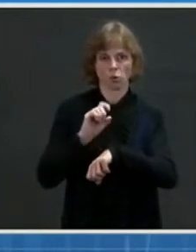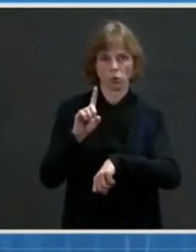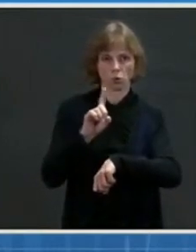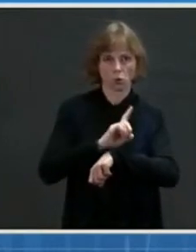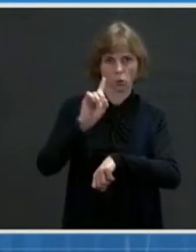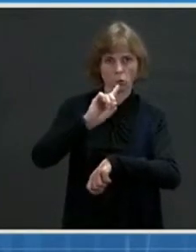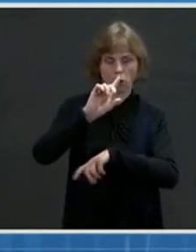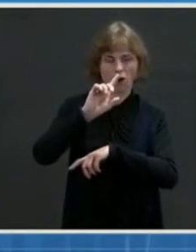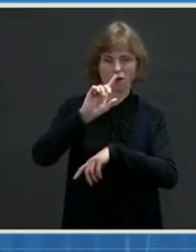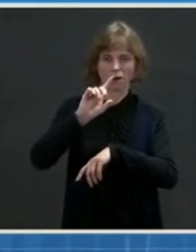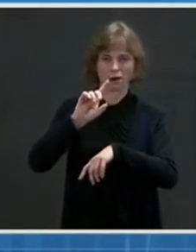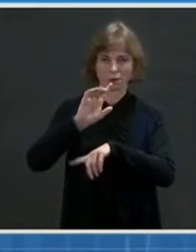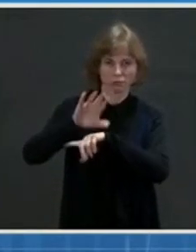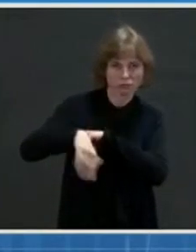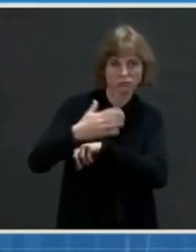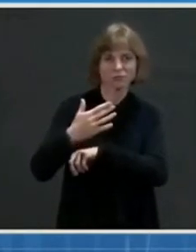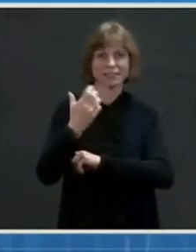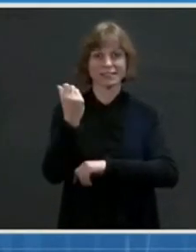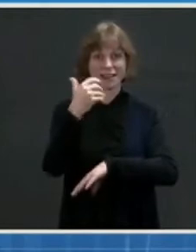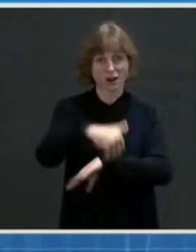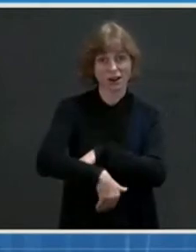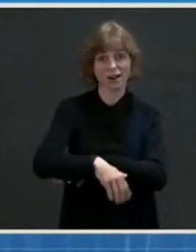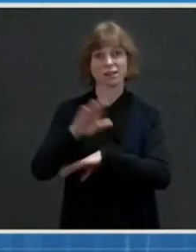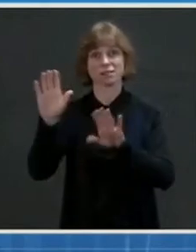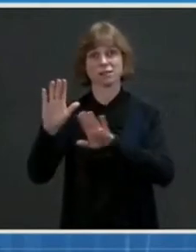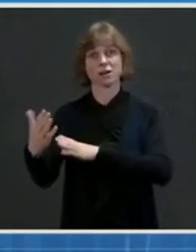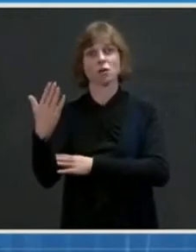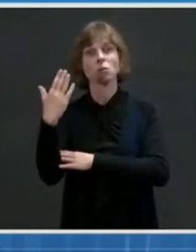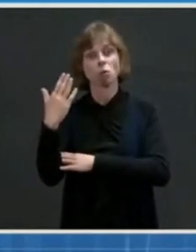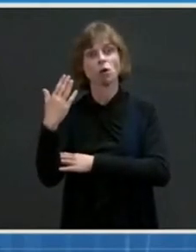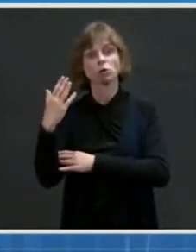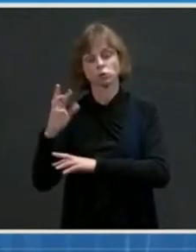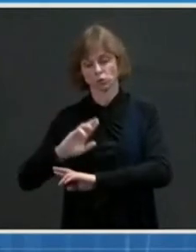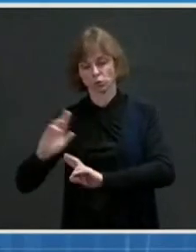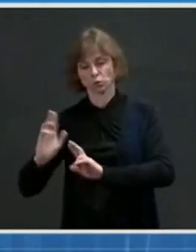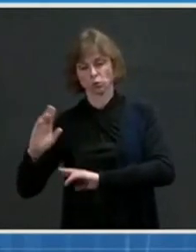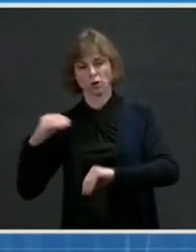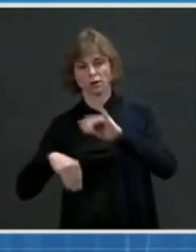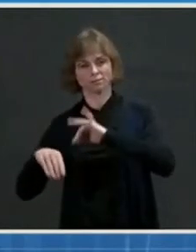70 EMPLOYEES VOLUNTEERED TO 00 A.M. SHIFTS SATURDAY NIGHT, SUNDAY